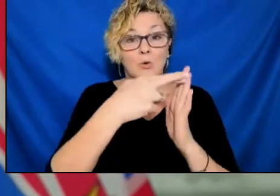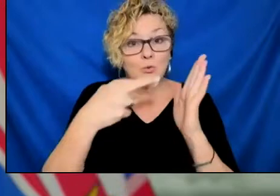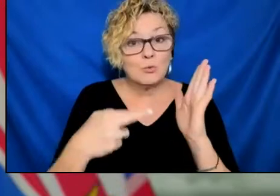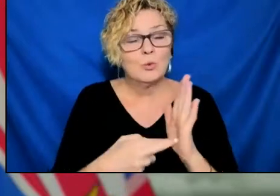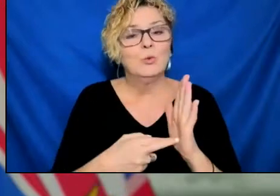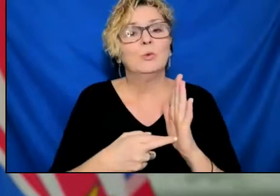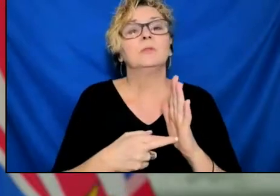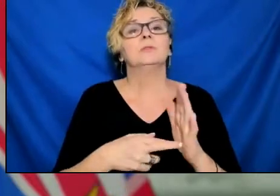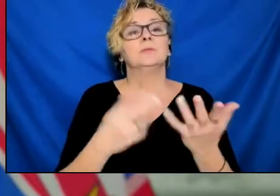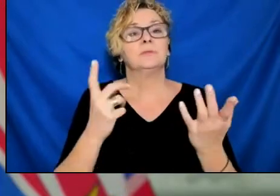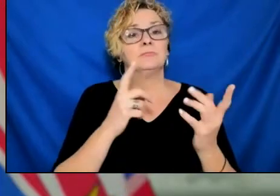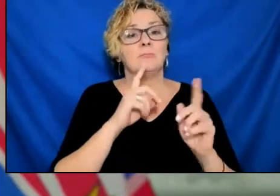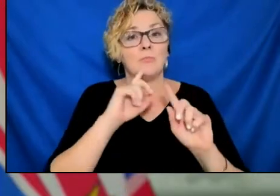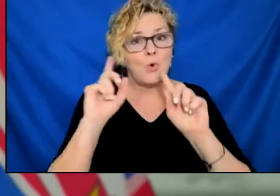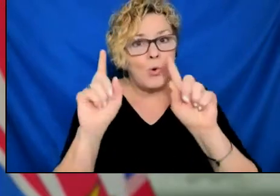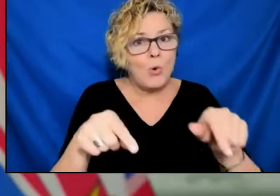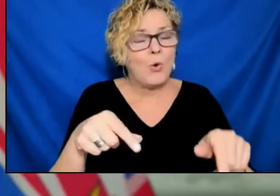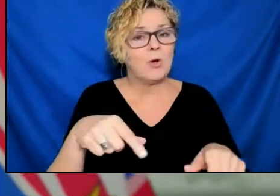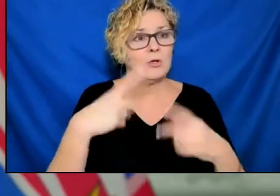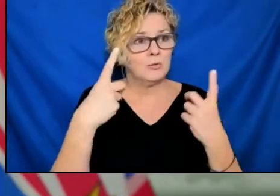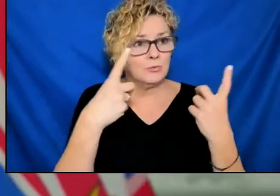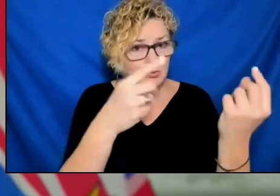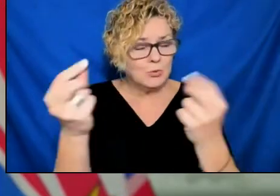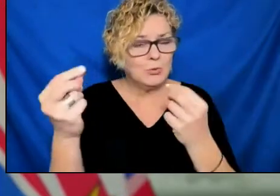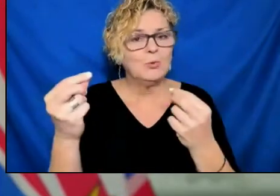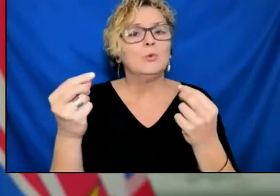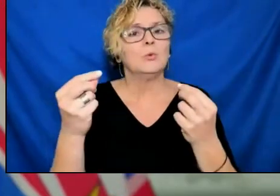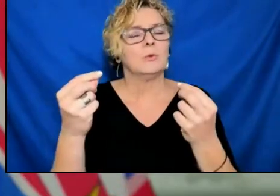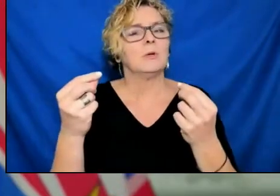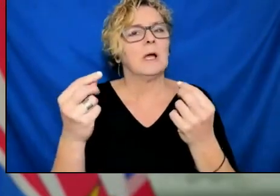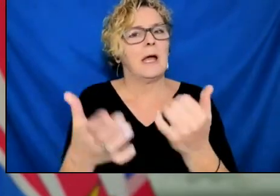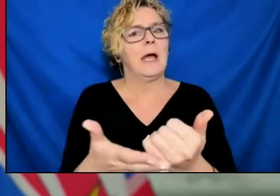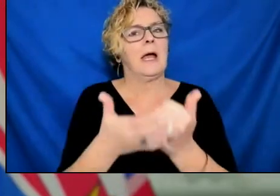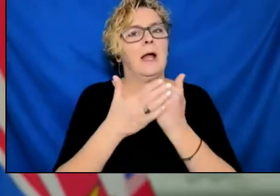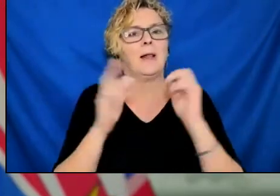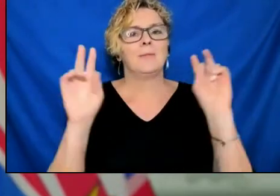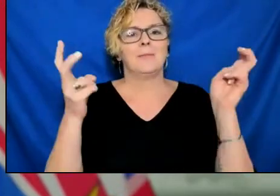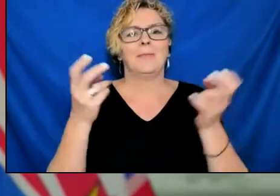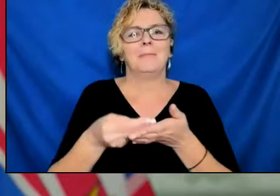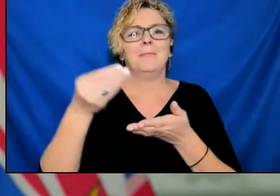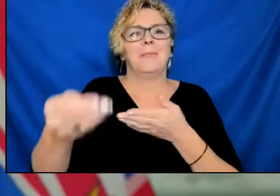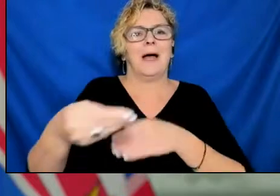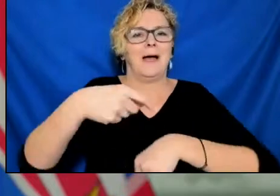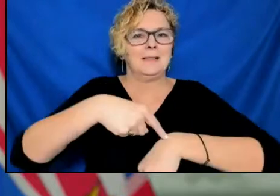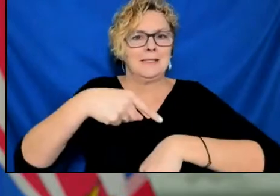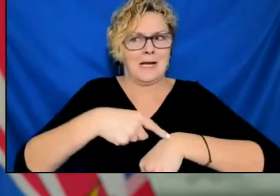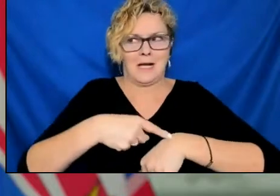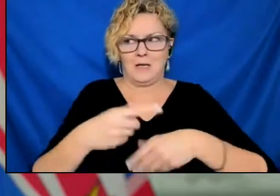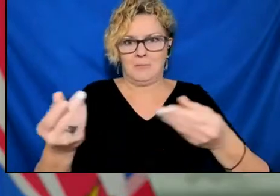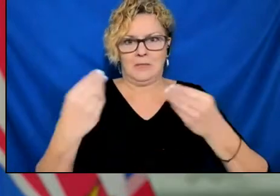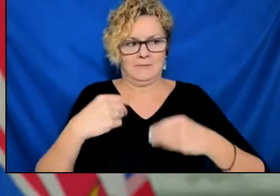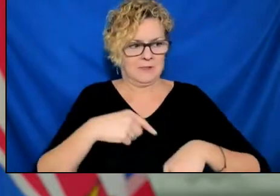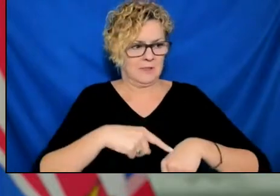has bought us time. It helps us understand more, to ramp up our vaccination, our